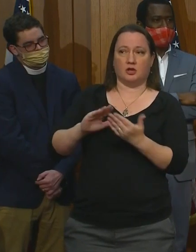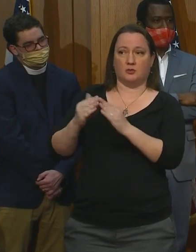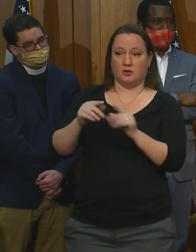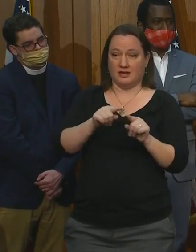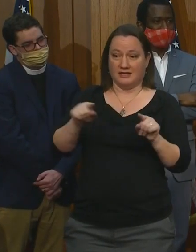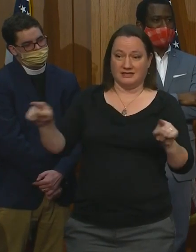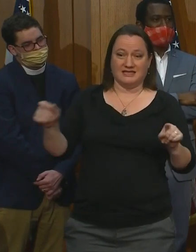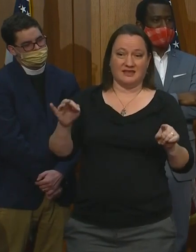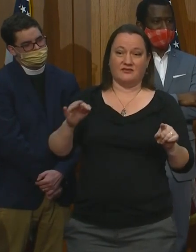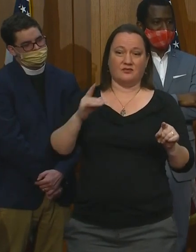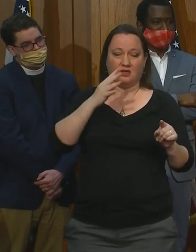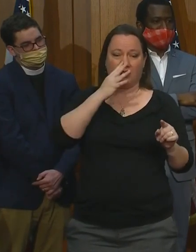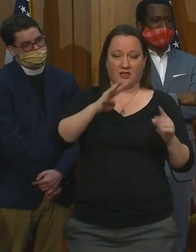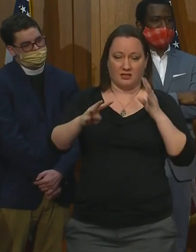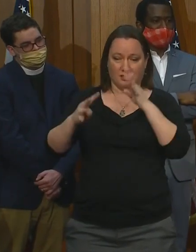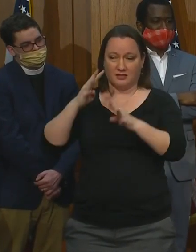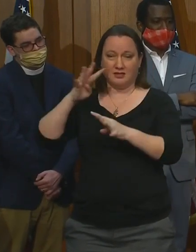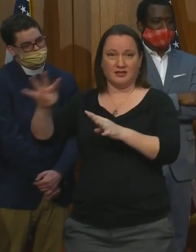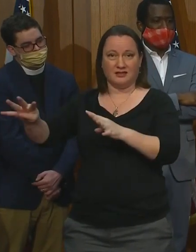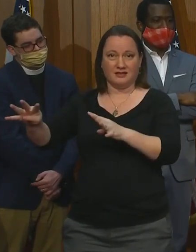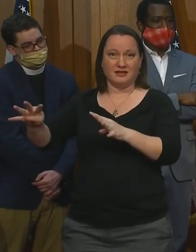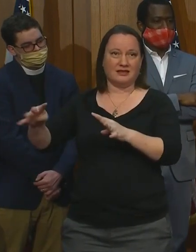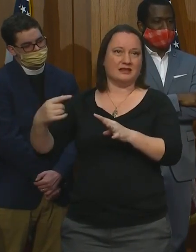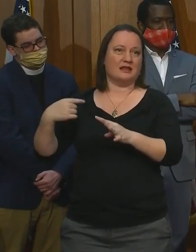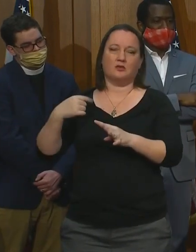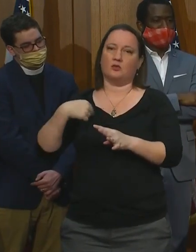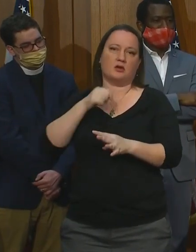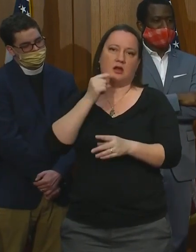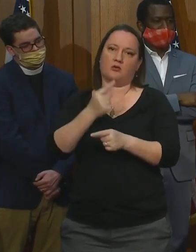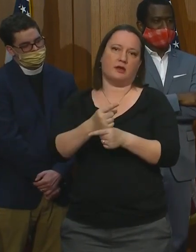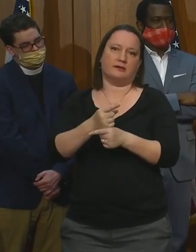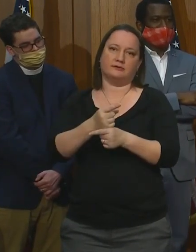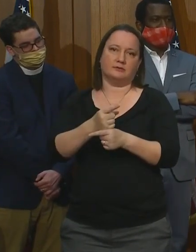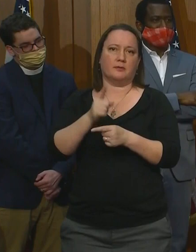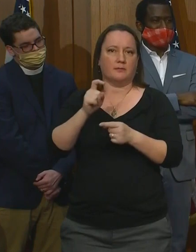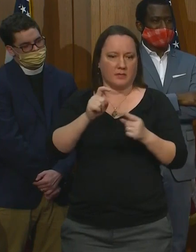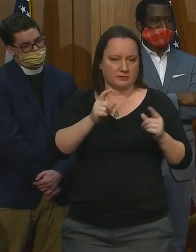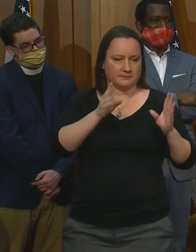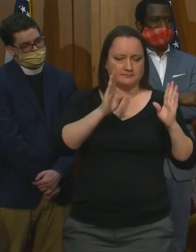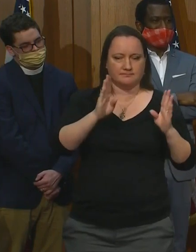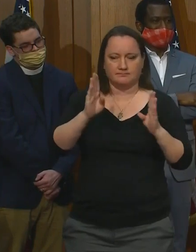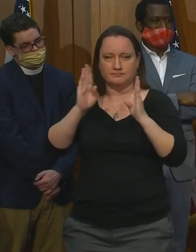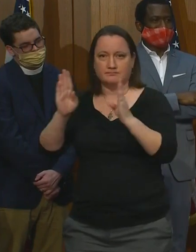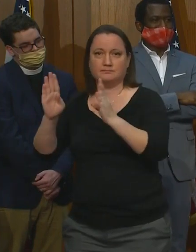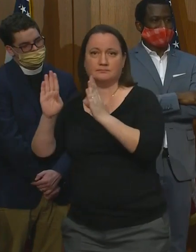COMMUNITIES. WE ARE STILL NOT